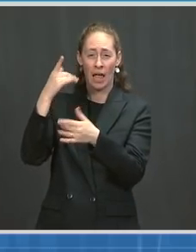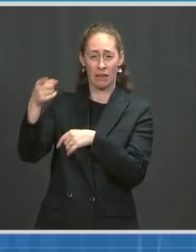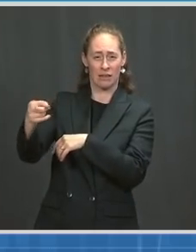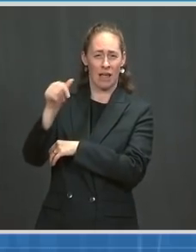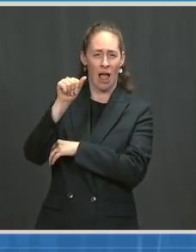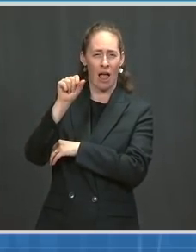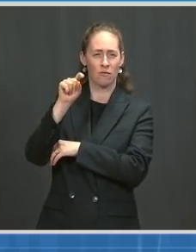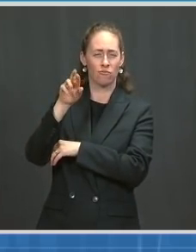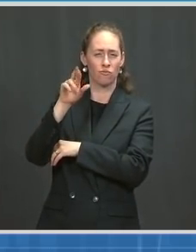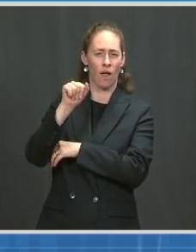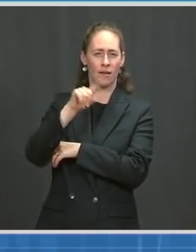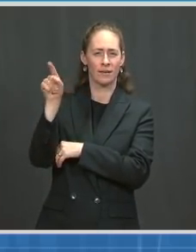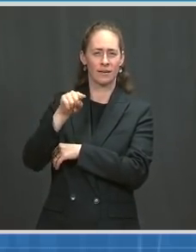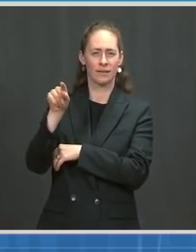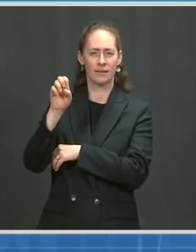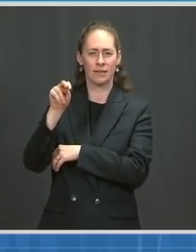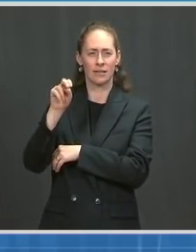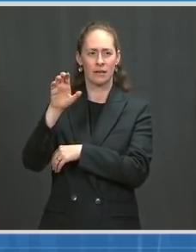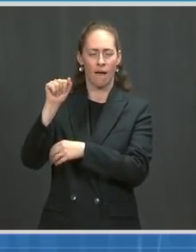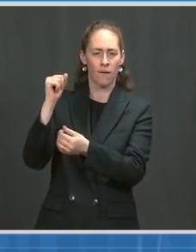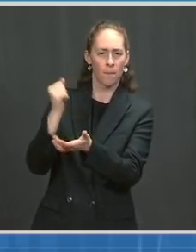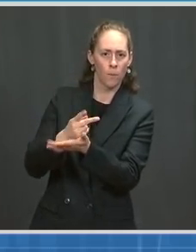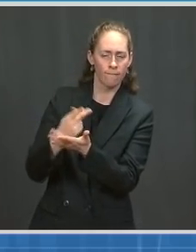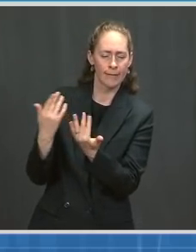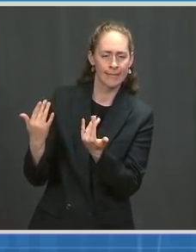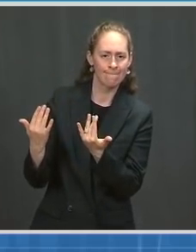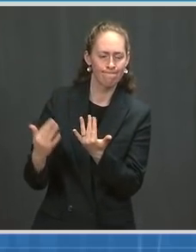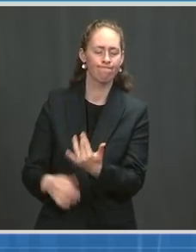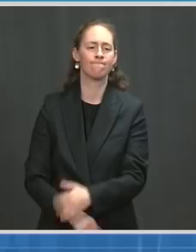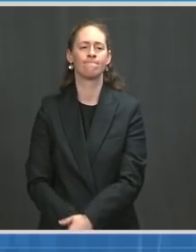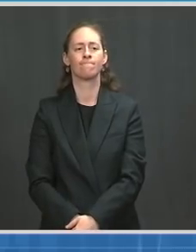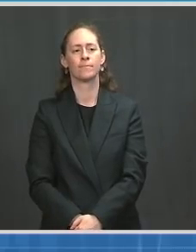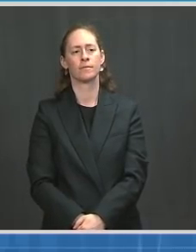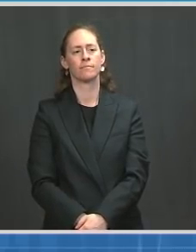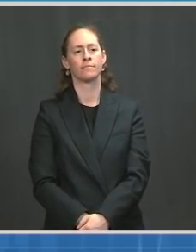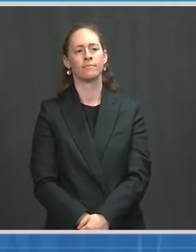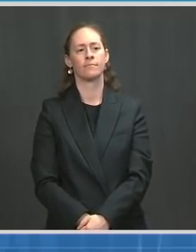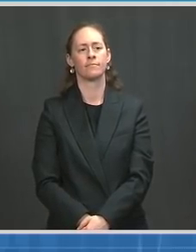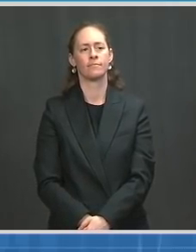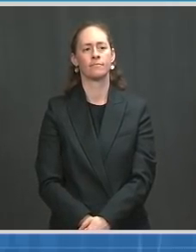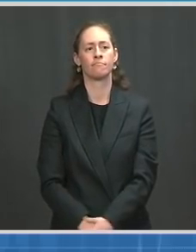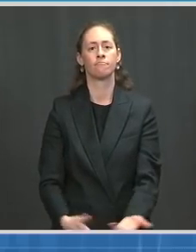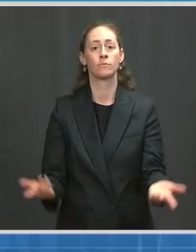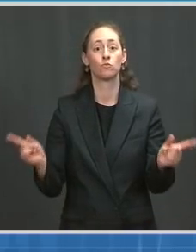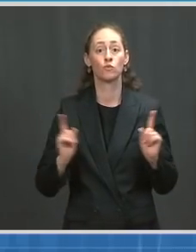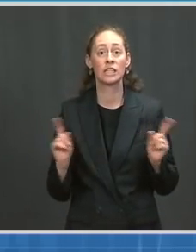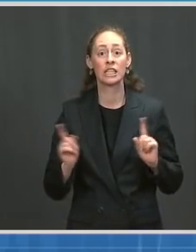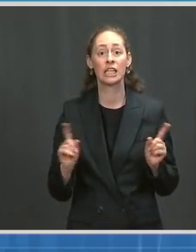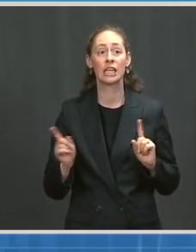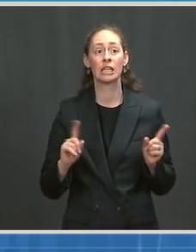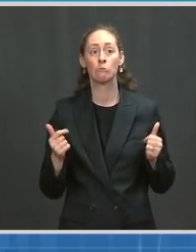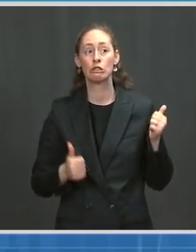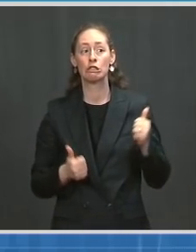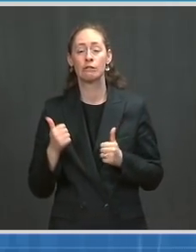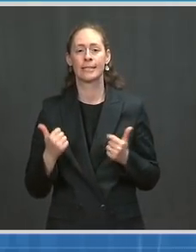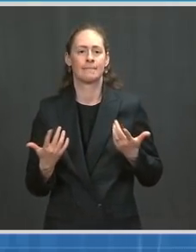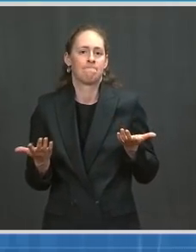about where those doses are going. But I will reiterate something the President said, which is that those decisions are being made on two factors: